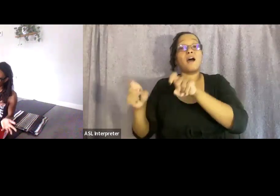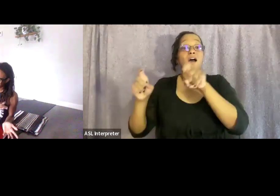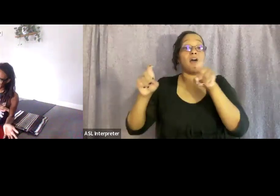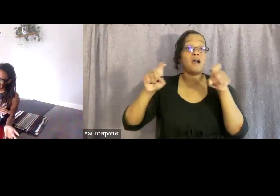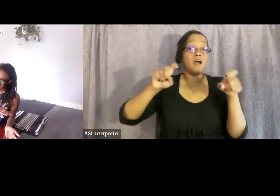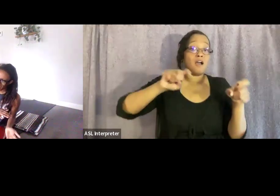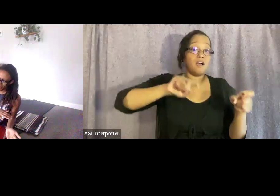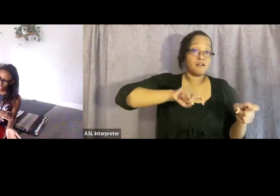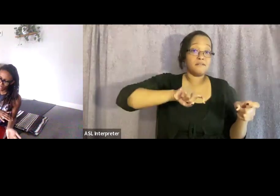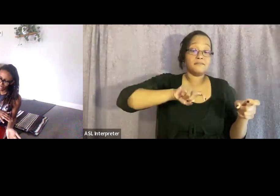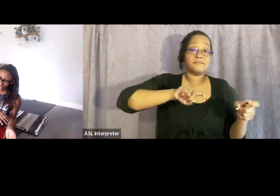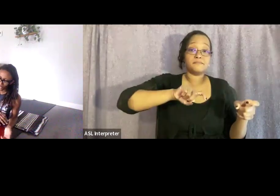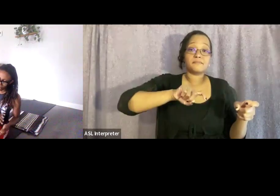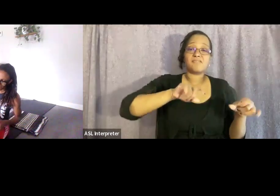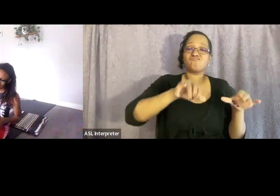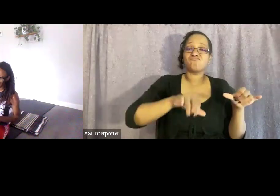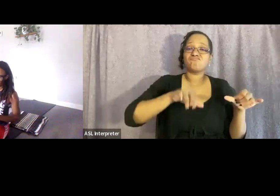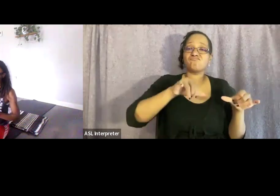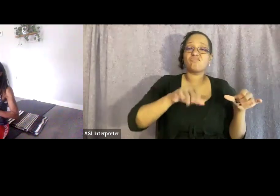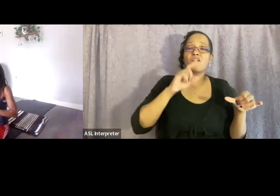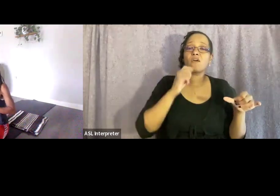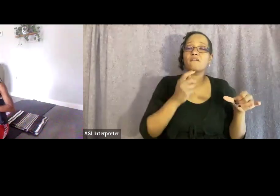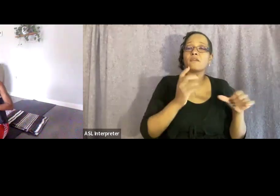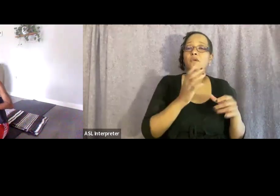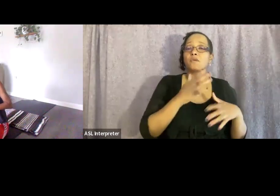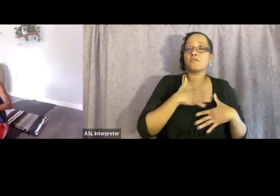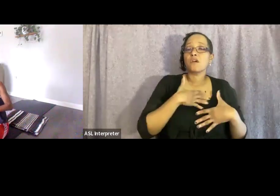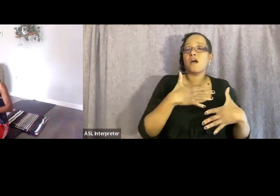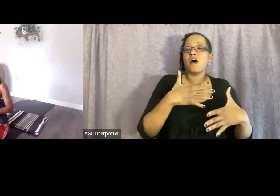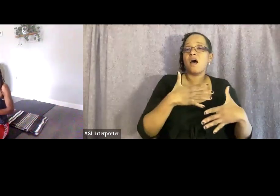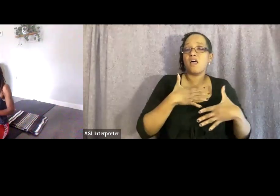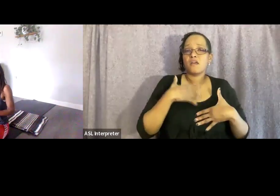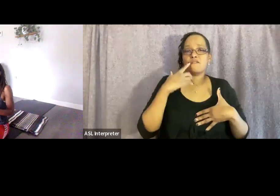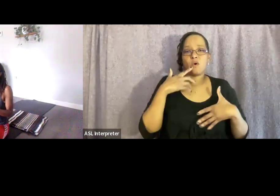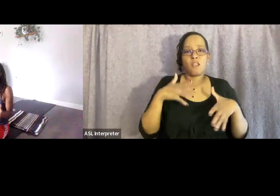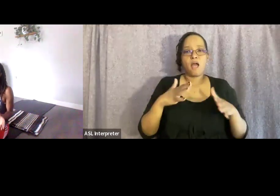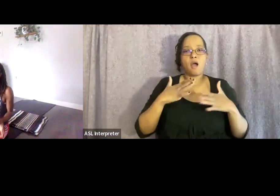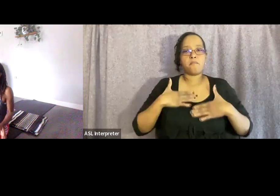and be there for a few breaths, just so things may even out, if you would like.